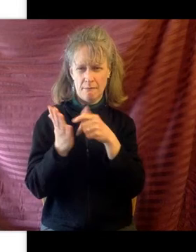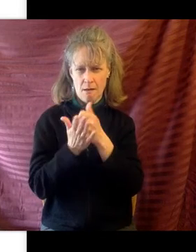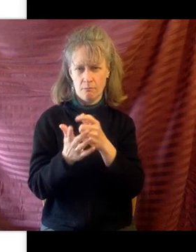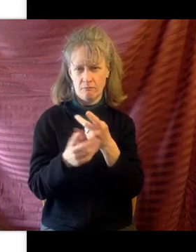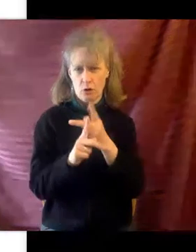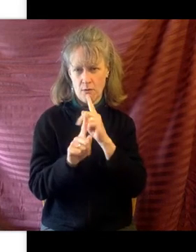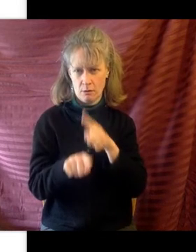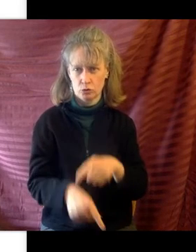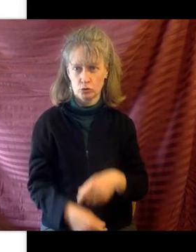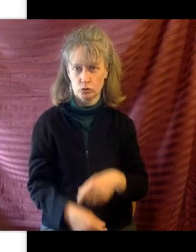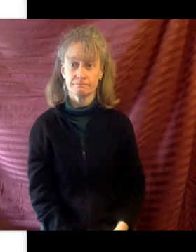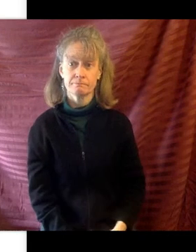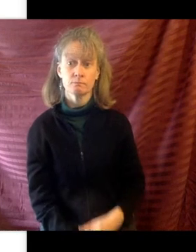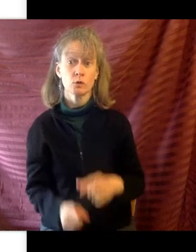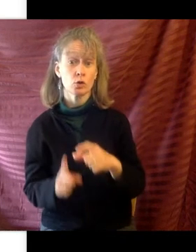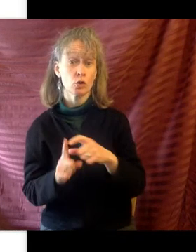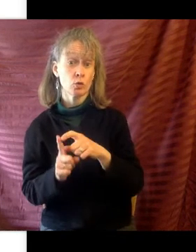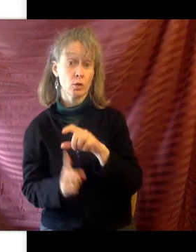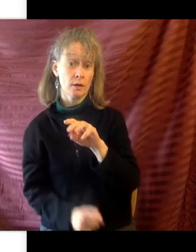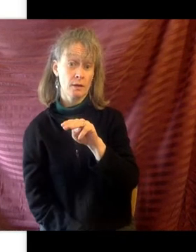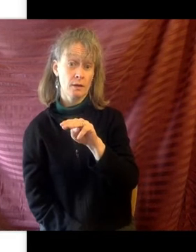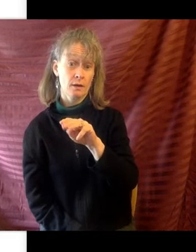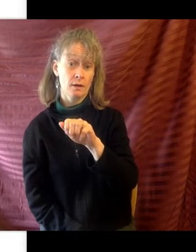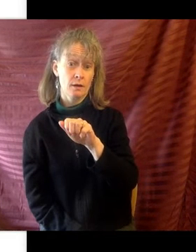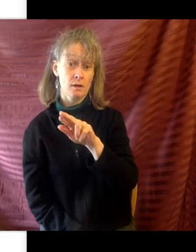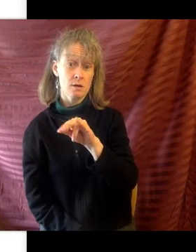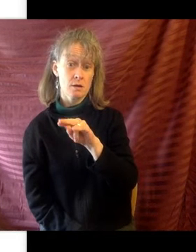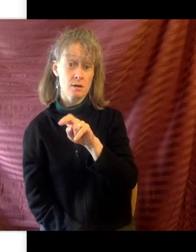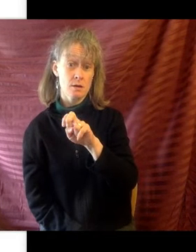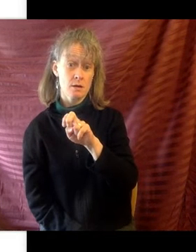Then word marine means related to the ocean.